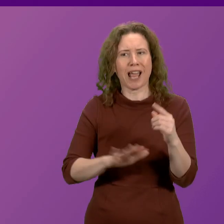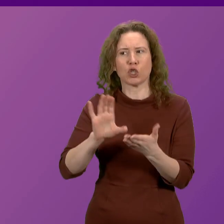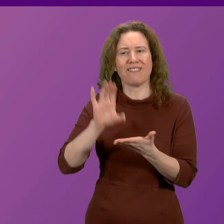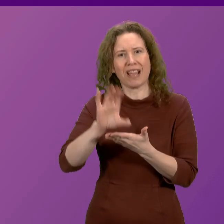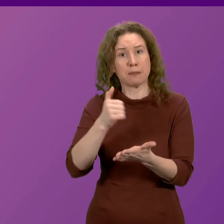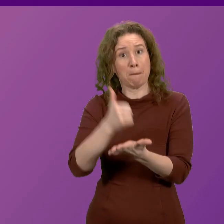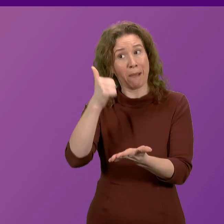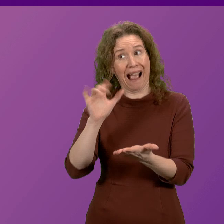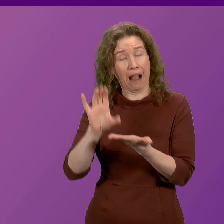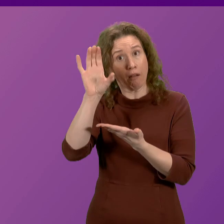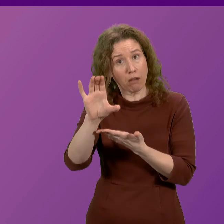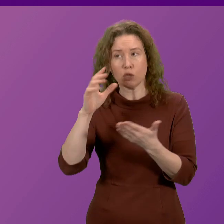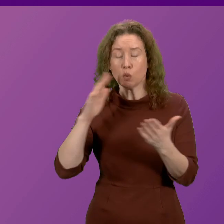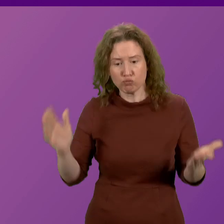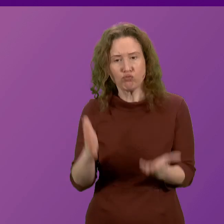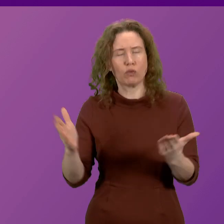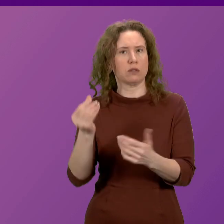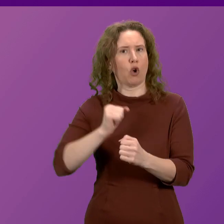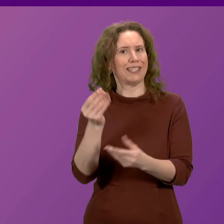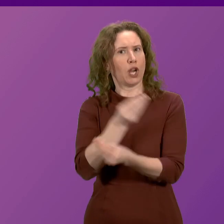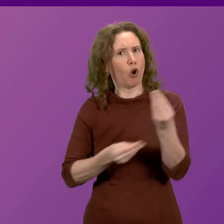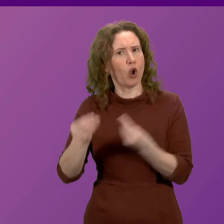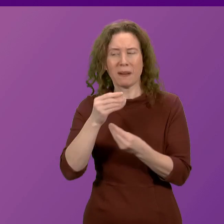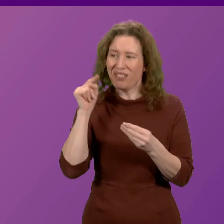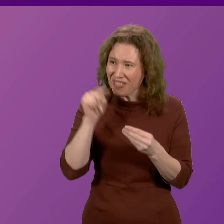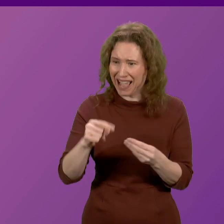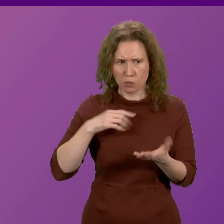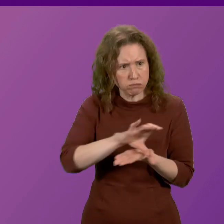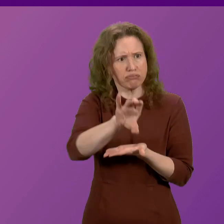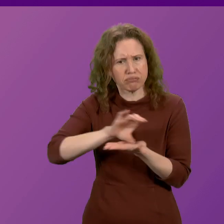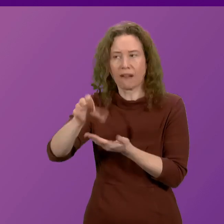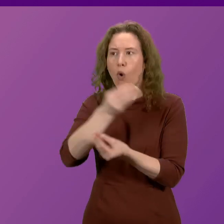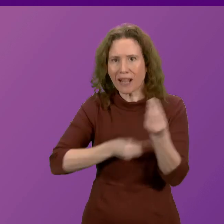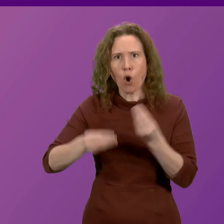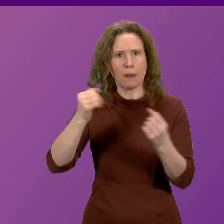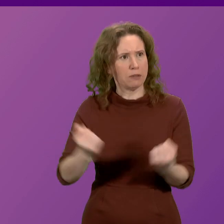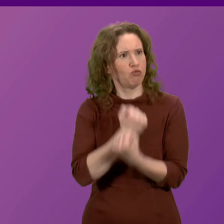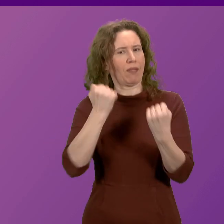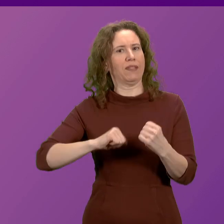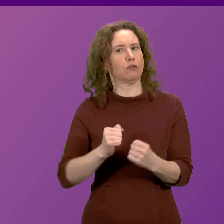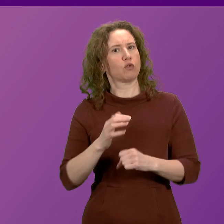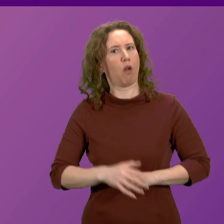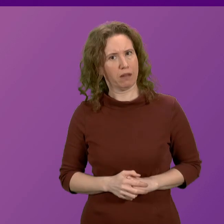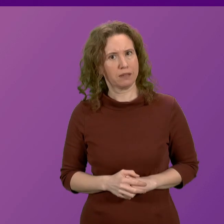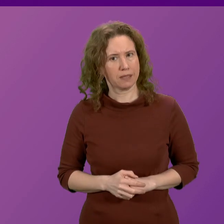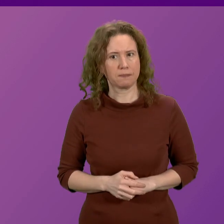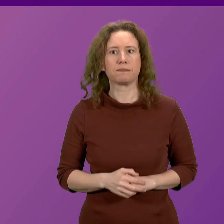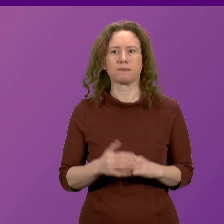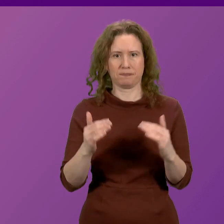the Scottish economy. That is this Government delivering to strengthen the economy in Scotland.